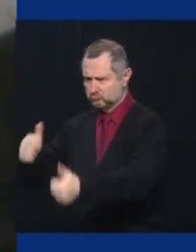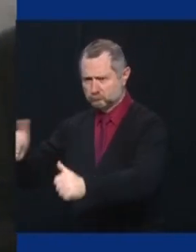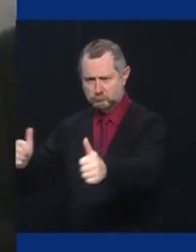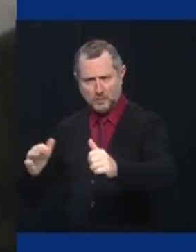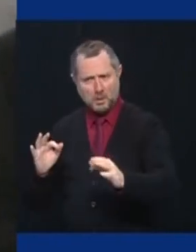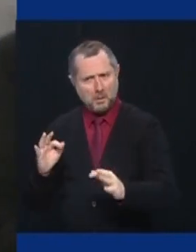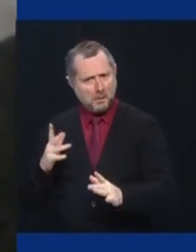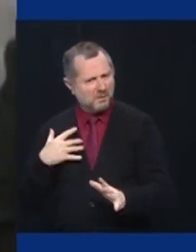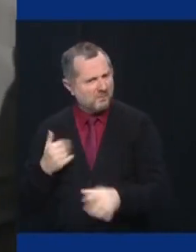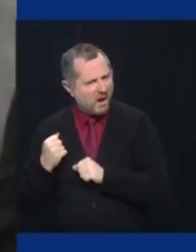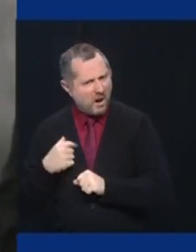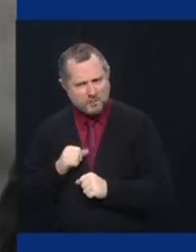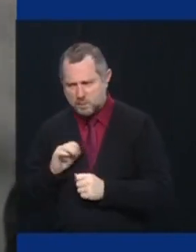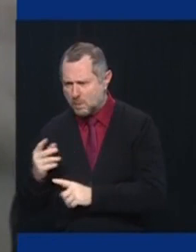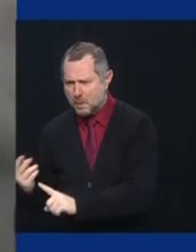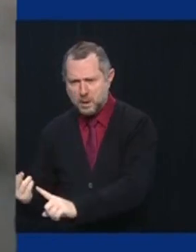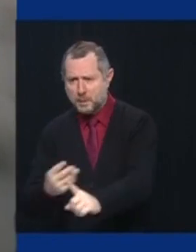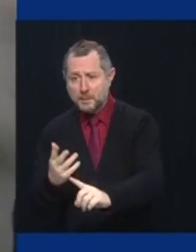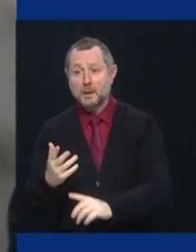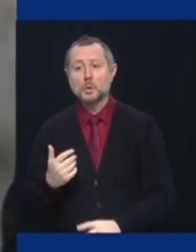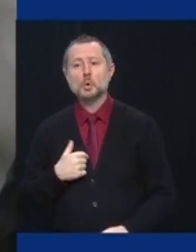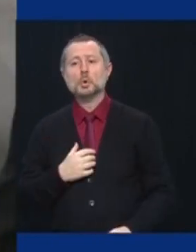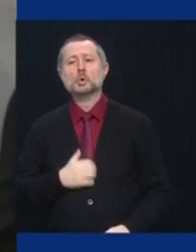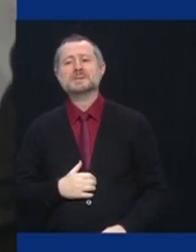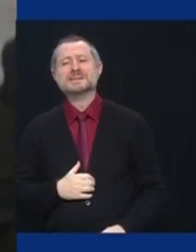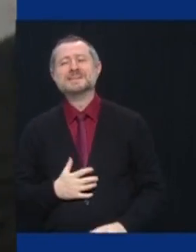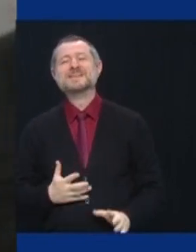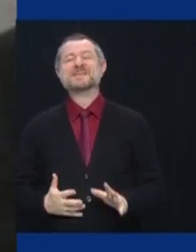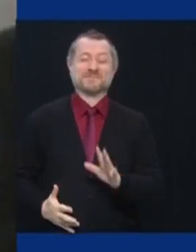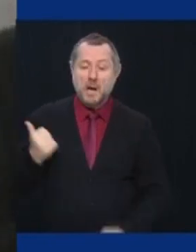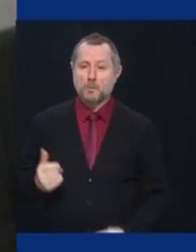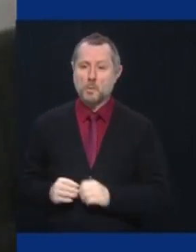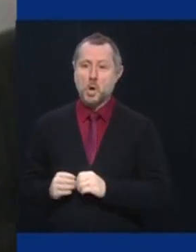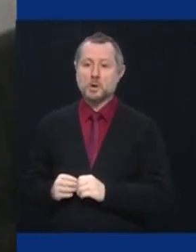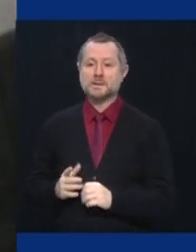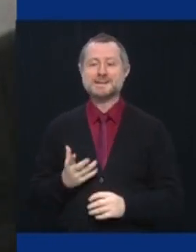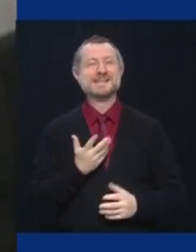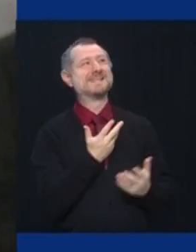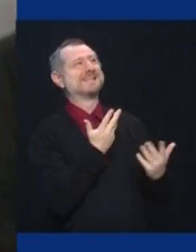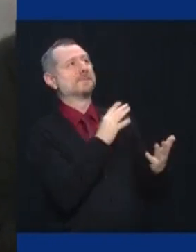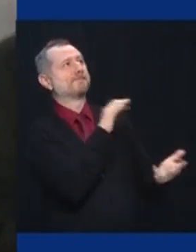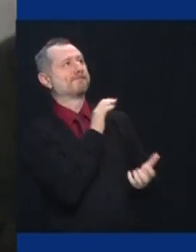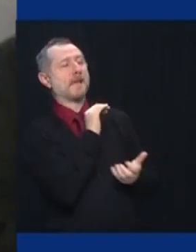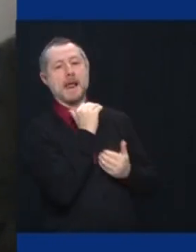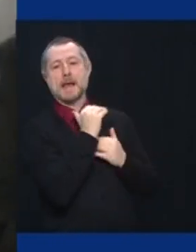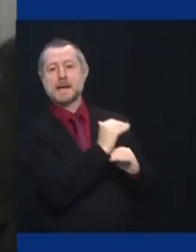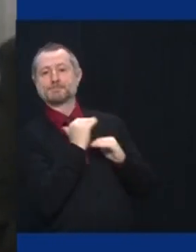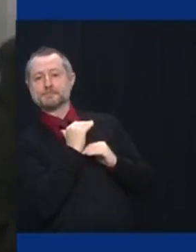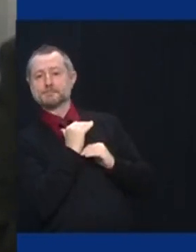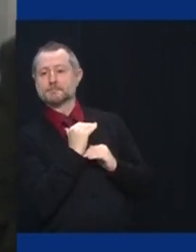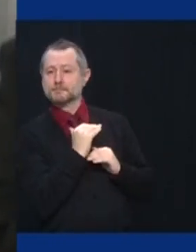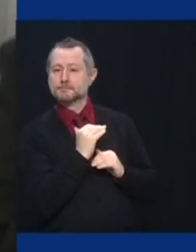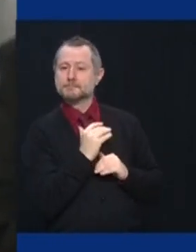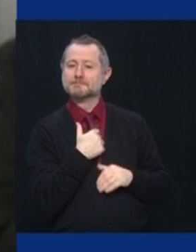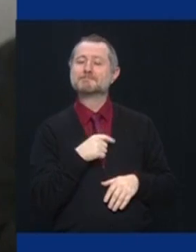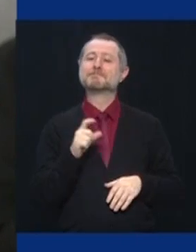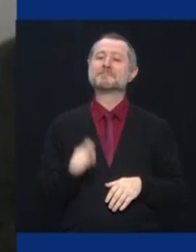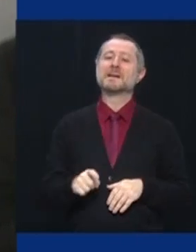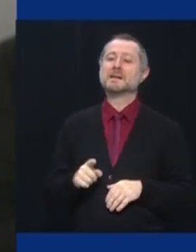LAST POINT IS, THE DISTRIBUTION IS WORKING. IT'S GOING OUT. IT'S GOING OUT FAST. NOT AS FAST AS WE WOULD LIKE,